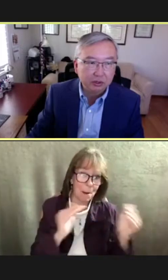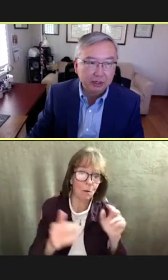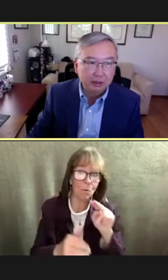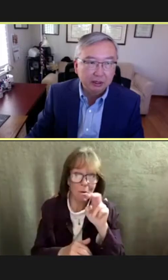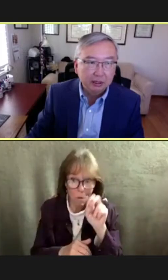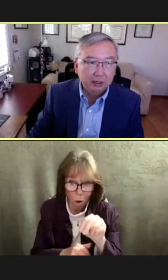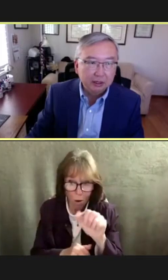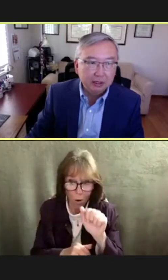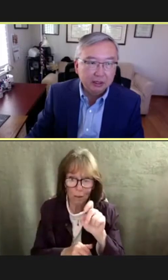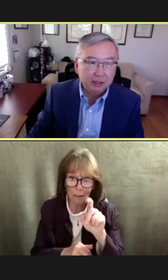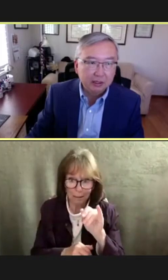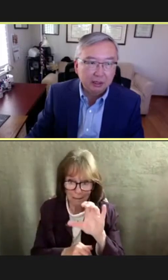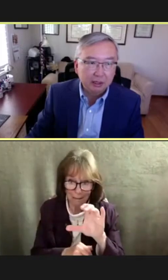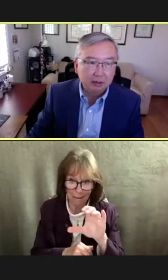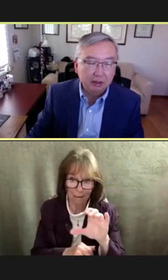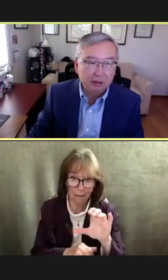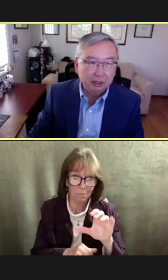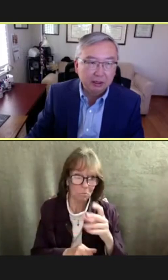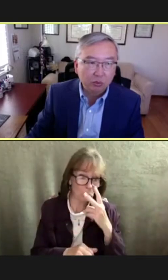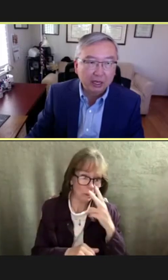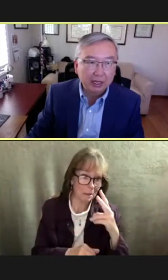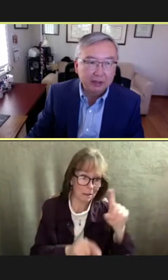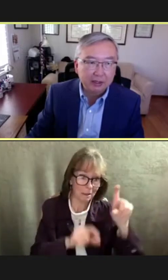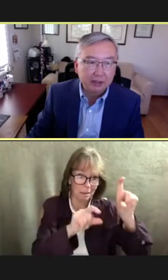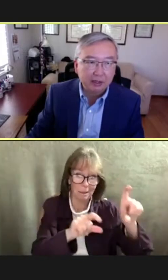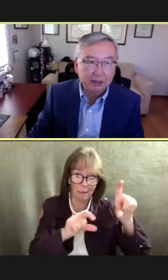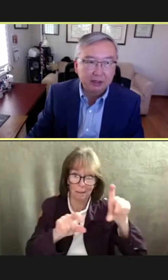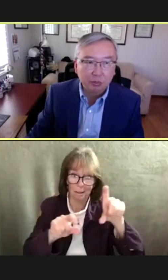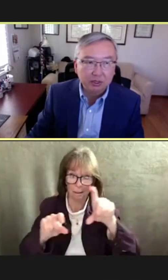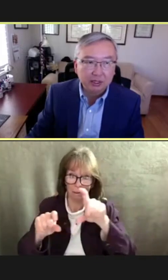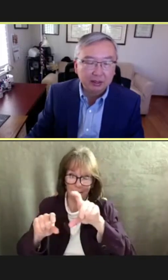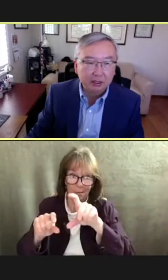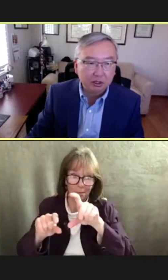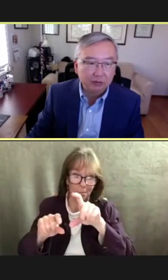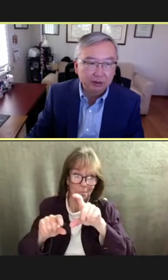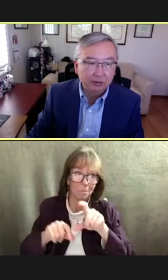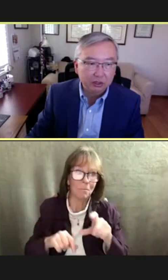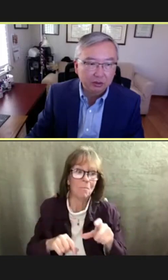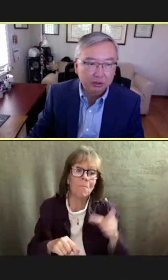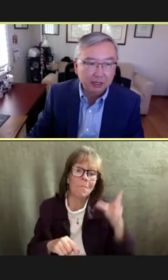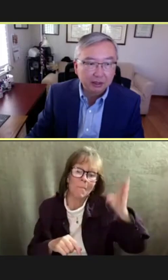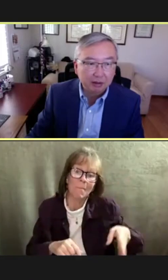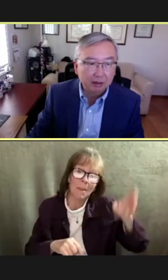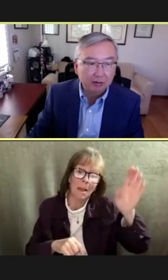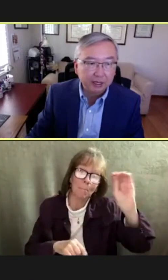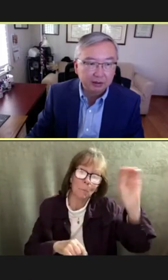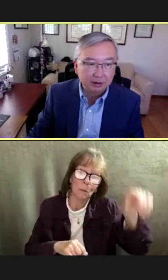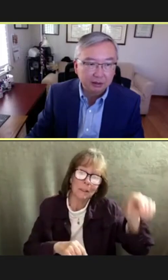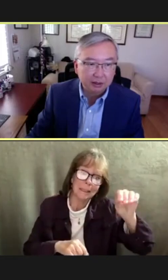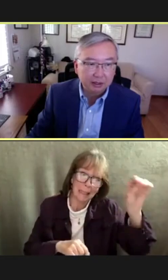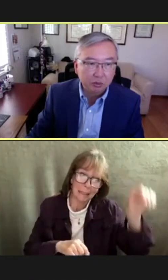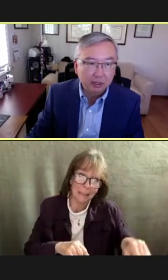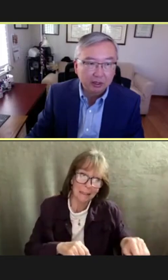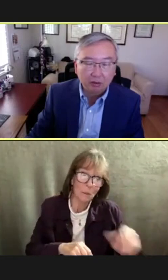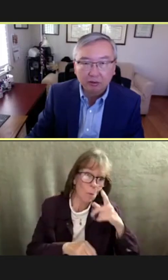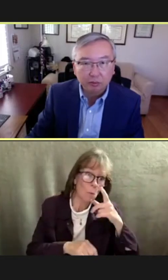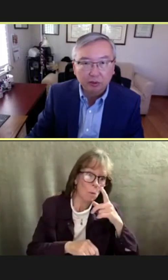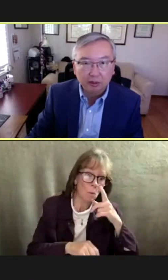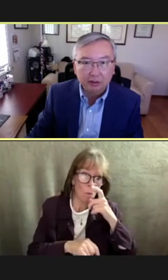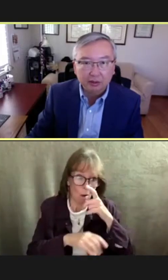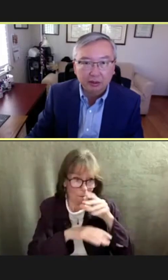And the y-axis is the percentage of individuals that are affected in this way,